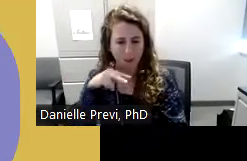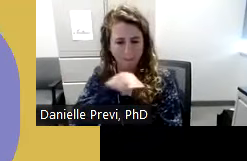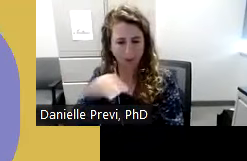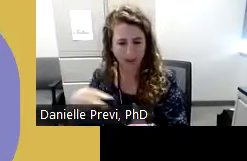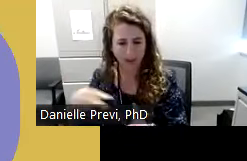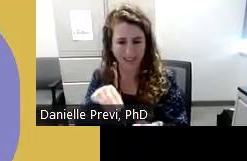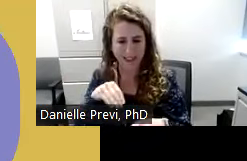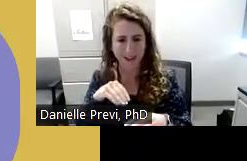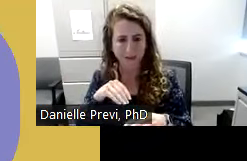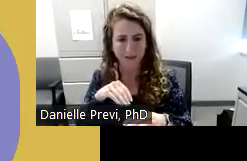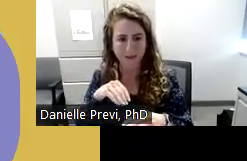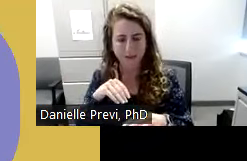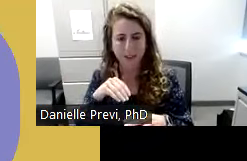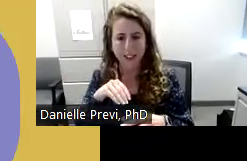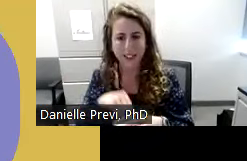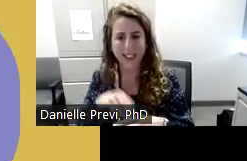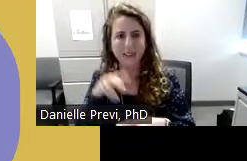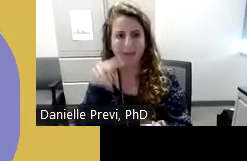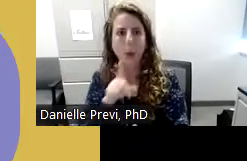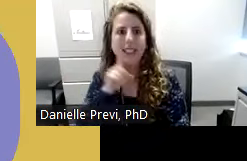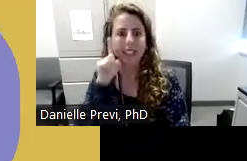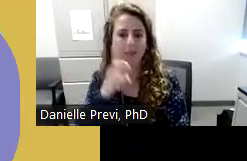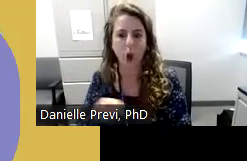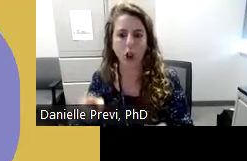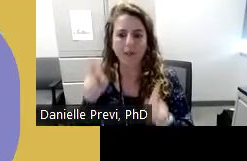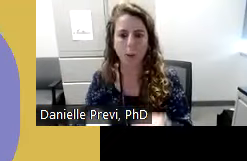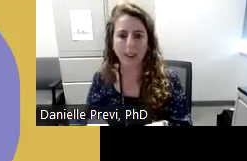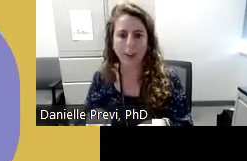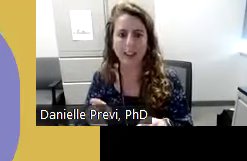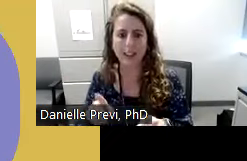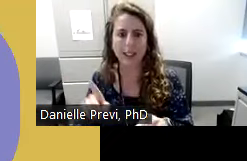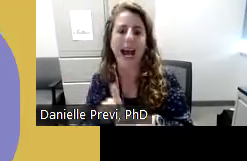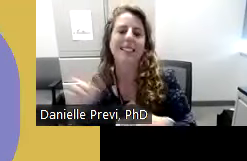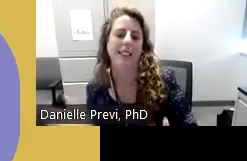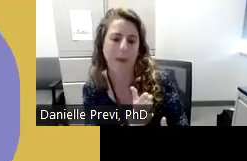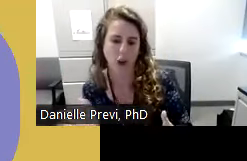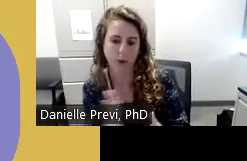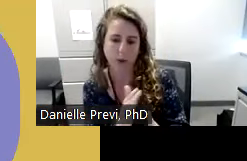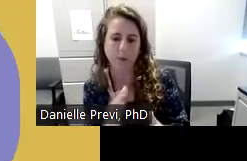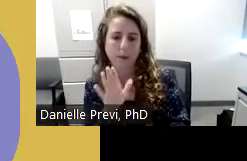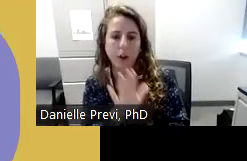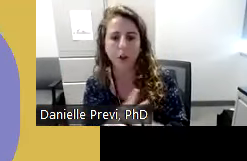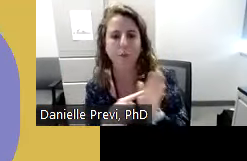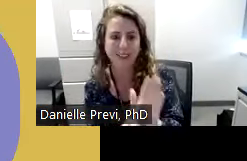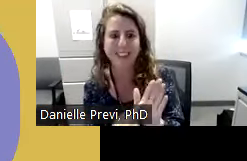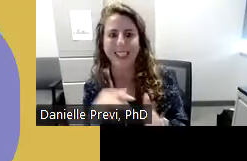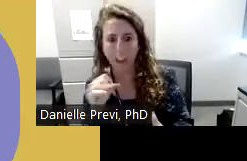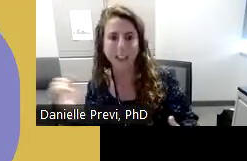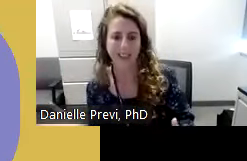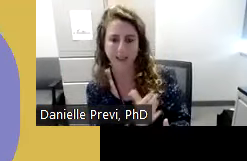I've really shifted my approach and my view of the deaf and hard of hearing individual as more of a